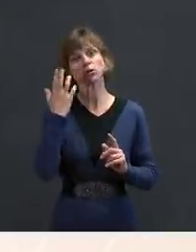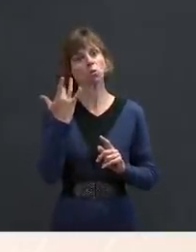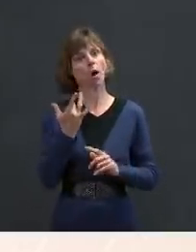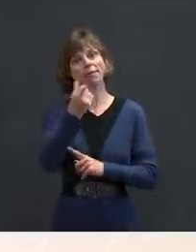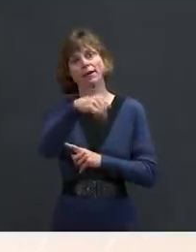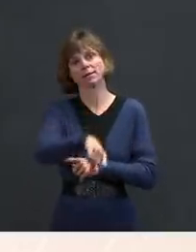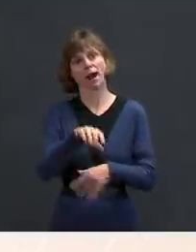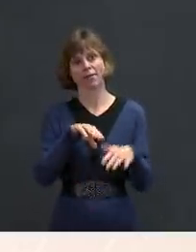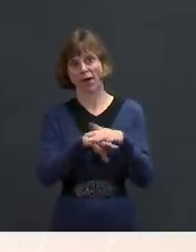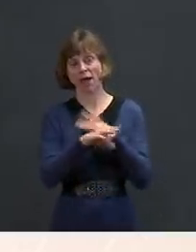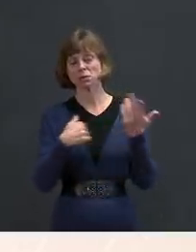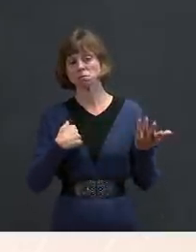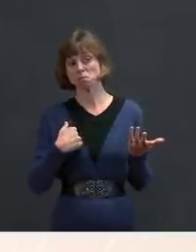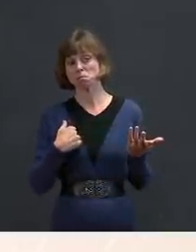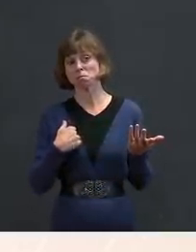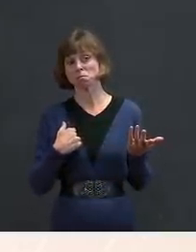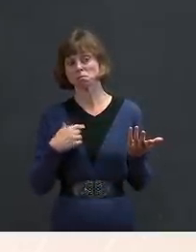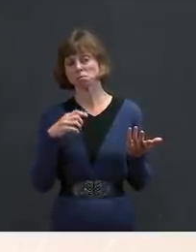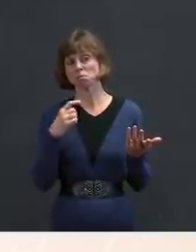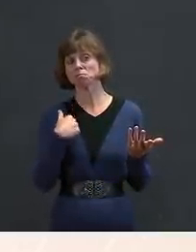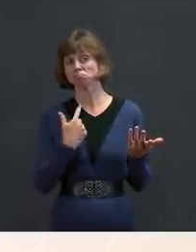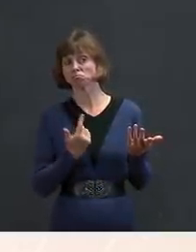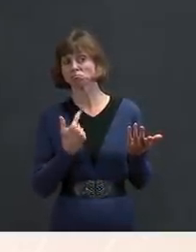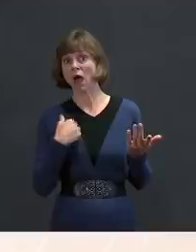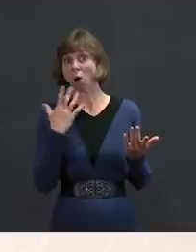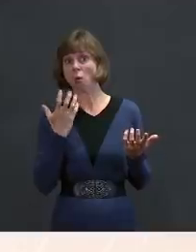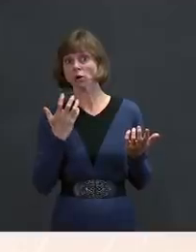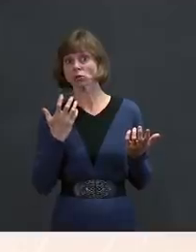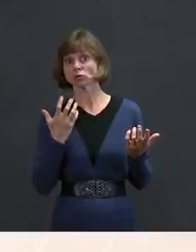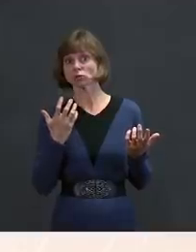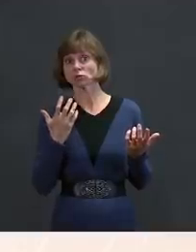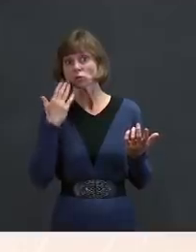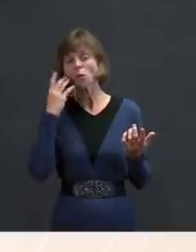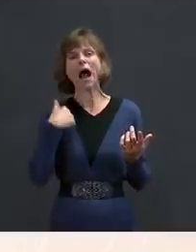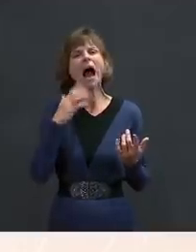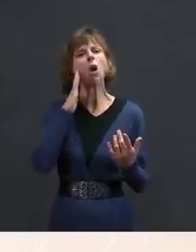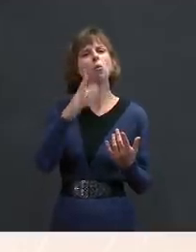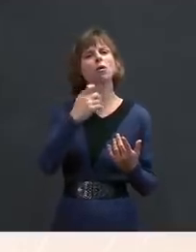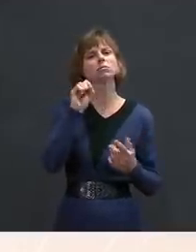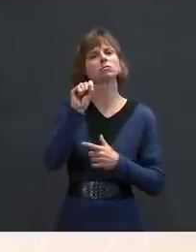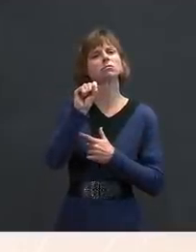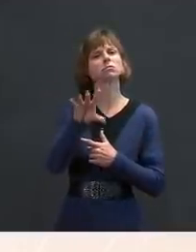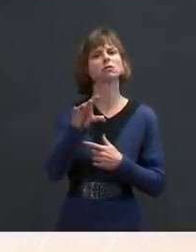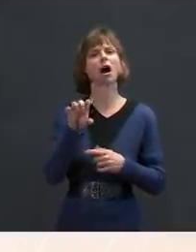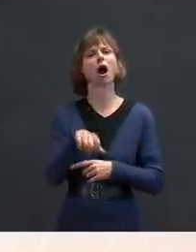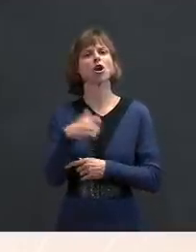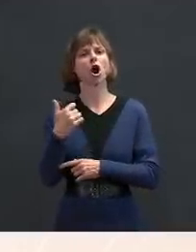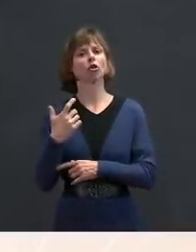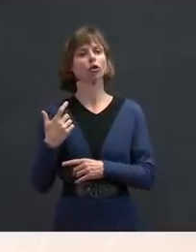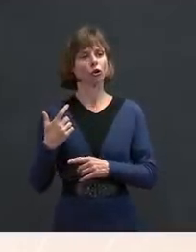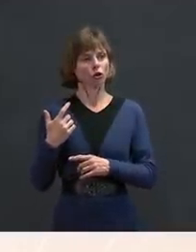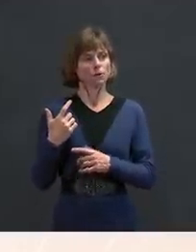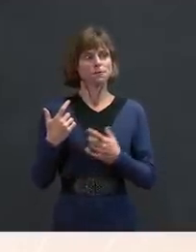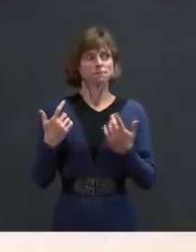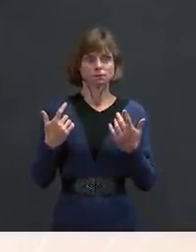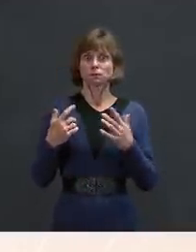I will share with you something -- another principle to which I intend to adhere